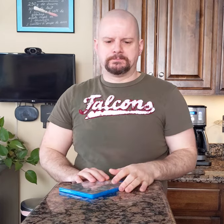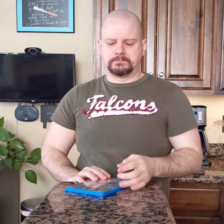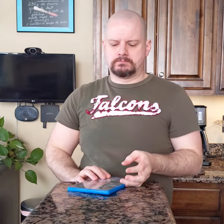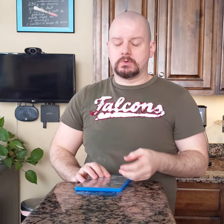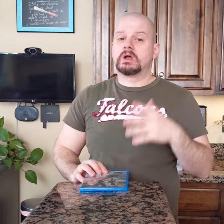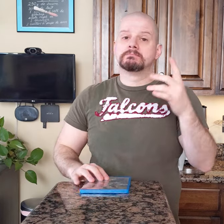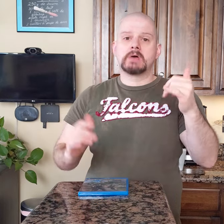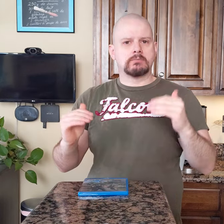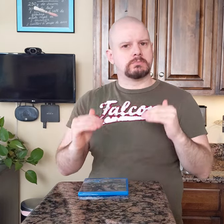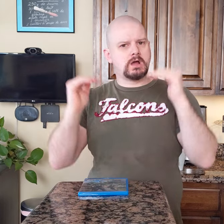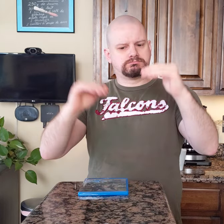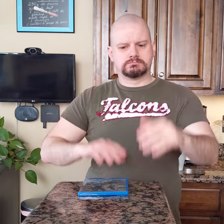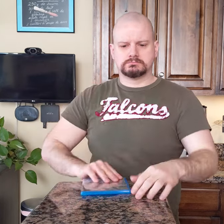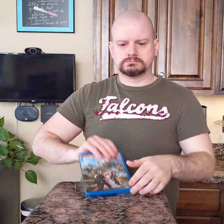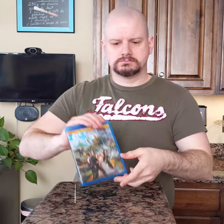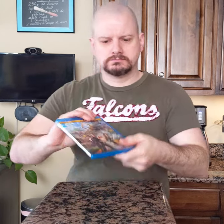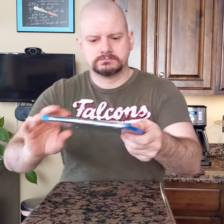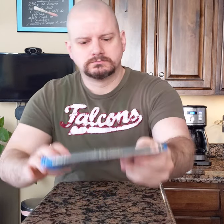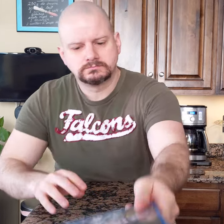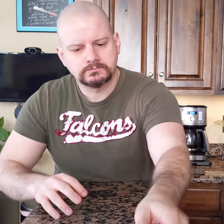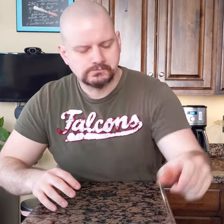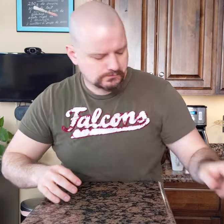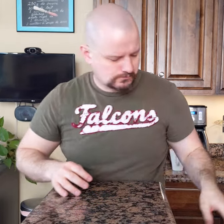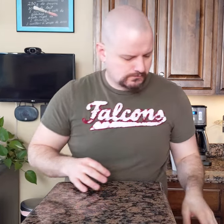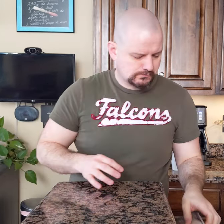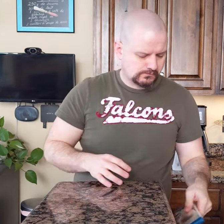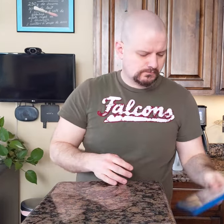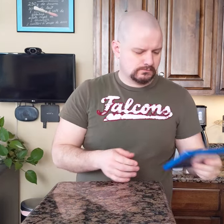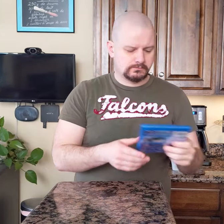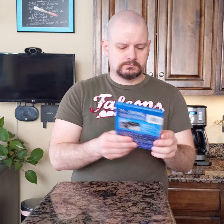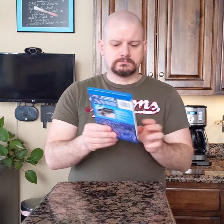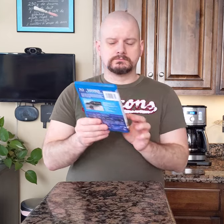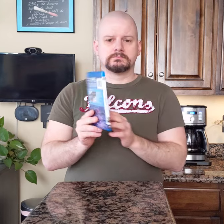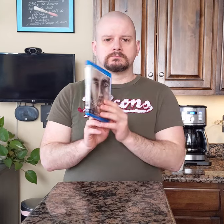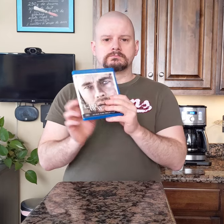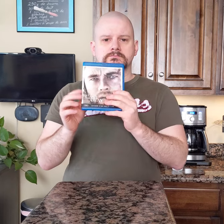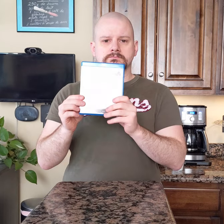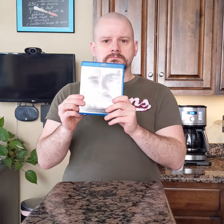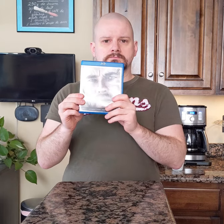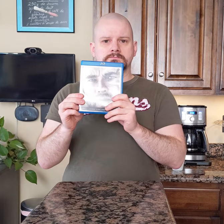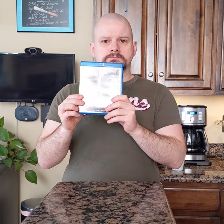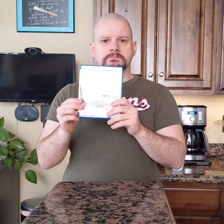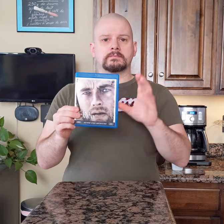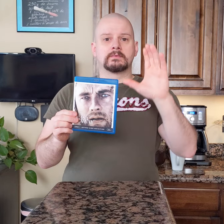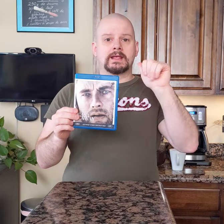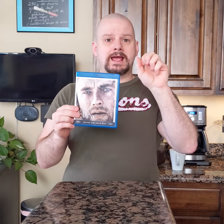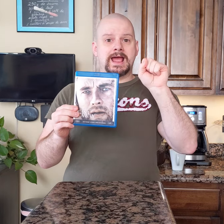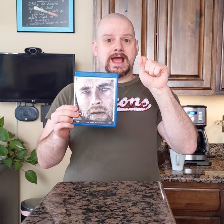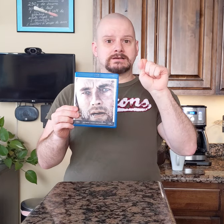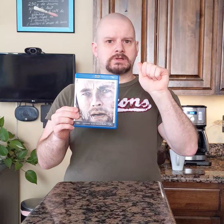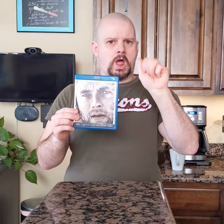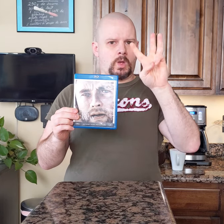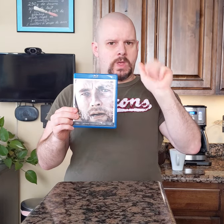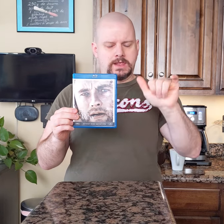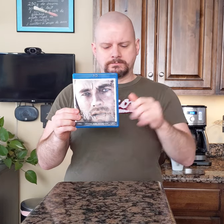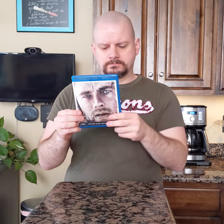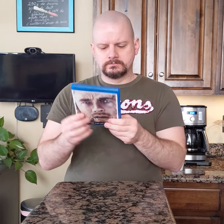Now, let's go to next movie... "Cast Away".